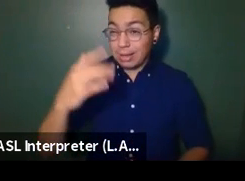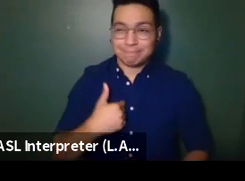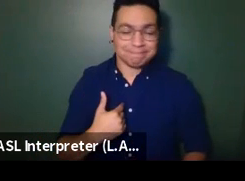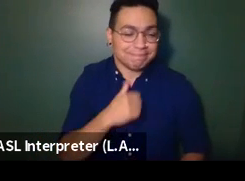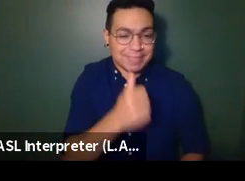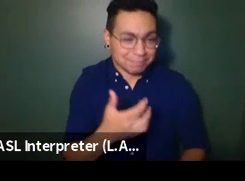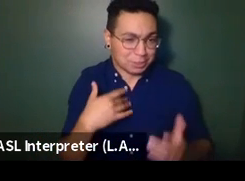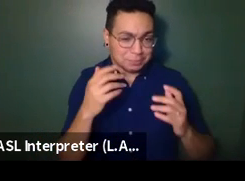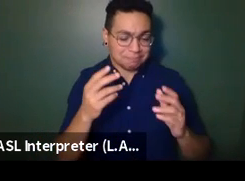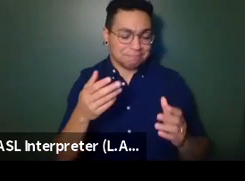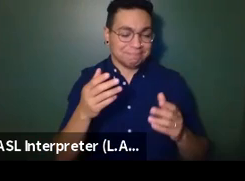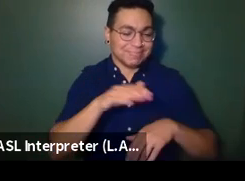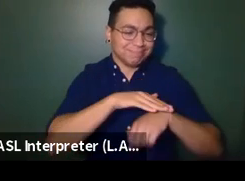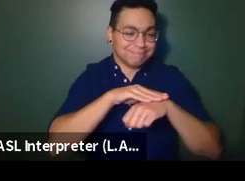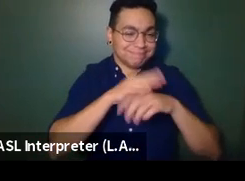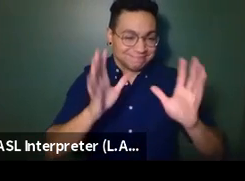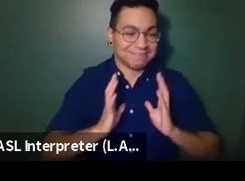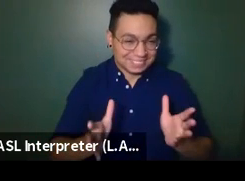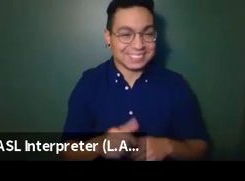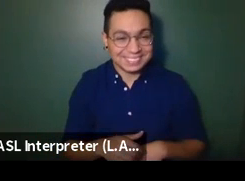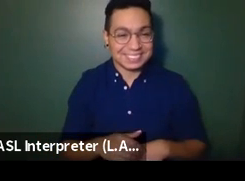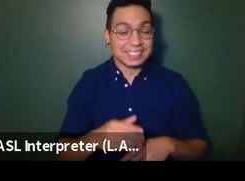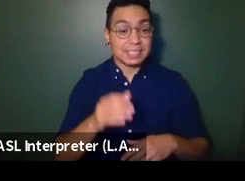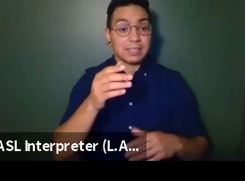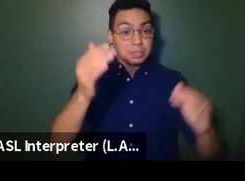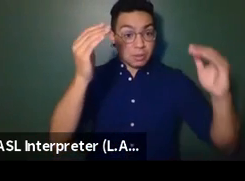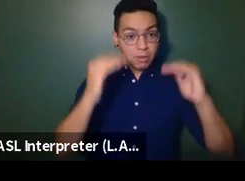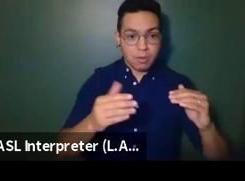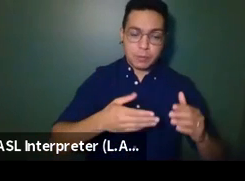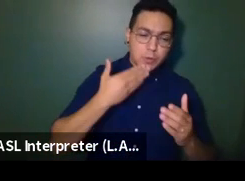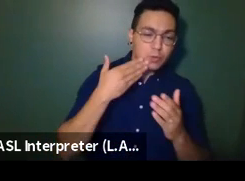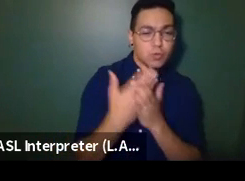Katherine Livick - ESD 112: Here's my opportunity to give some really high quality instructions and really think about